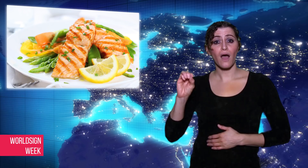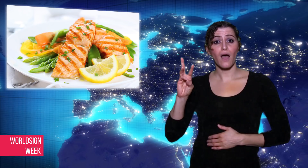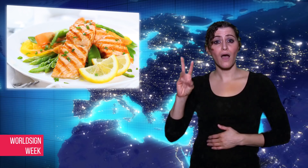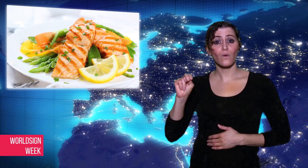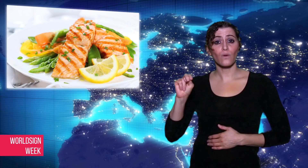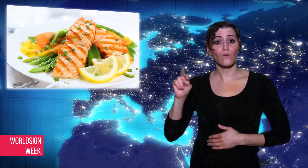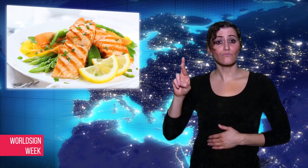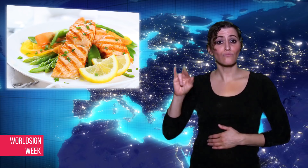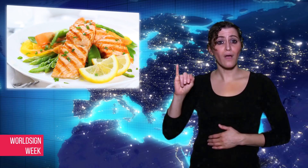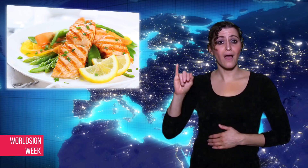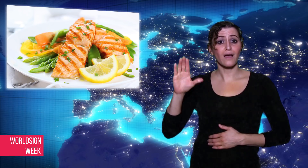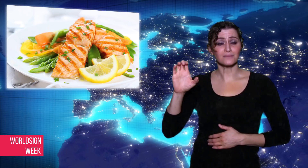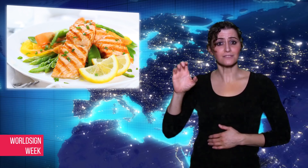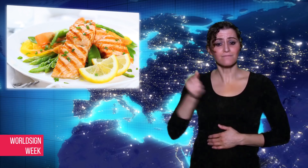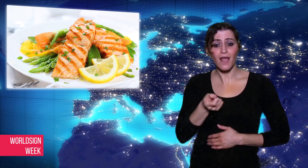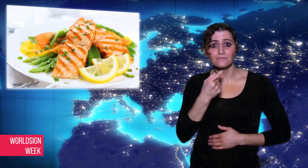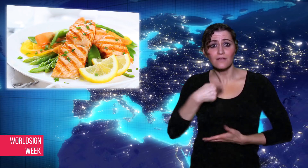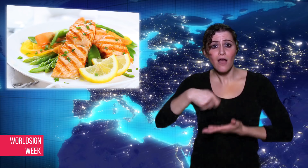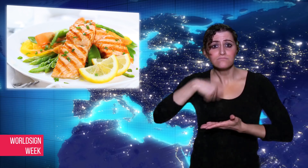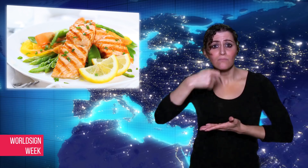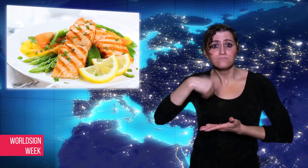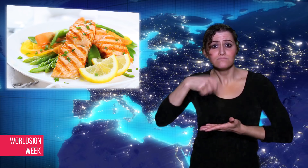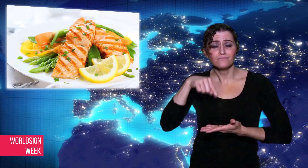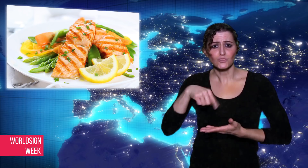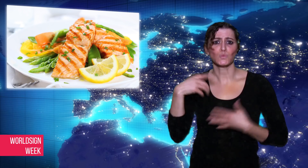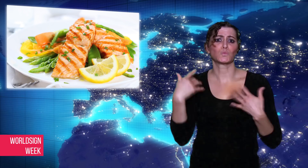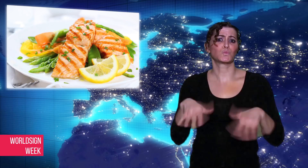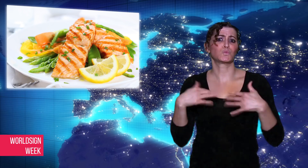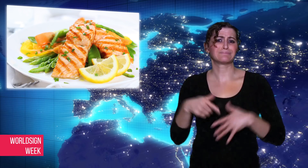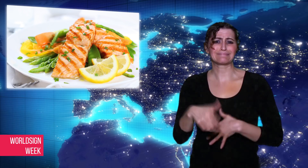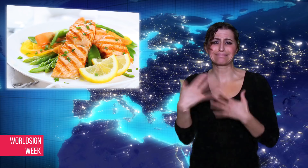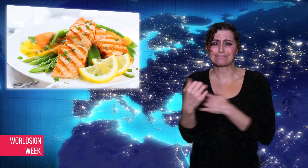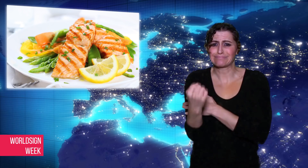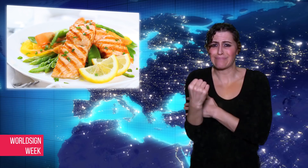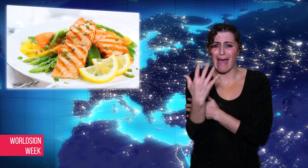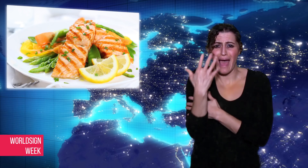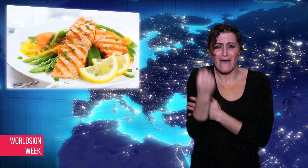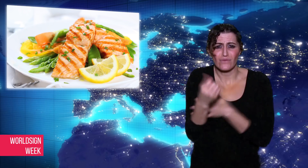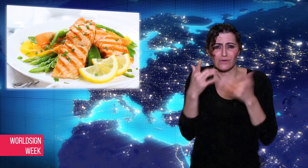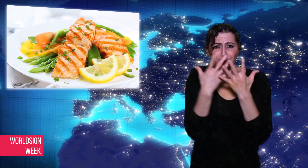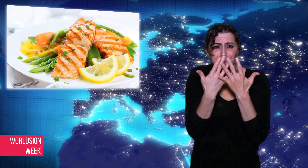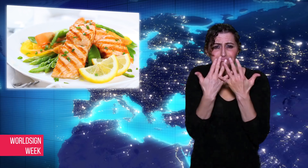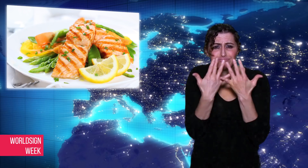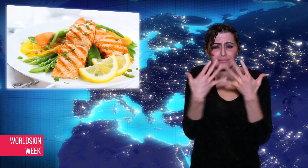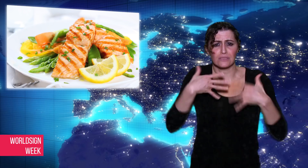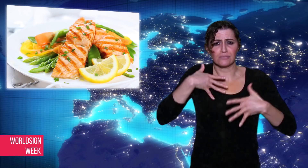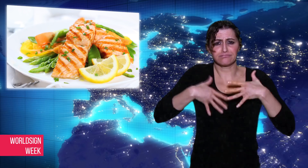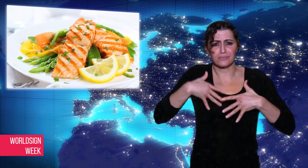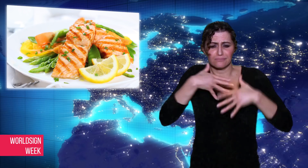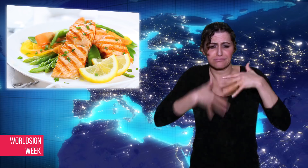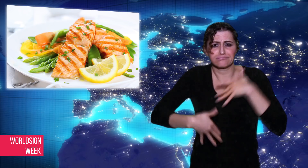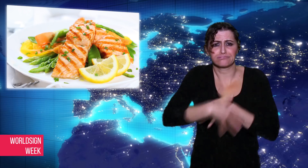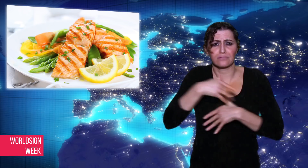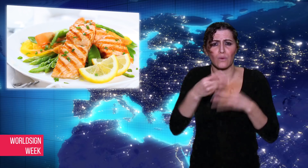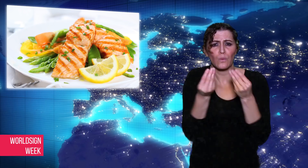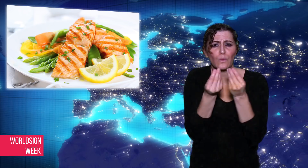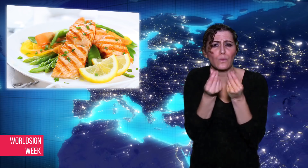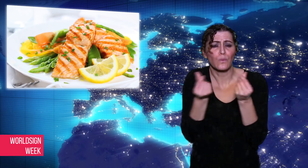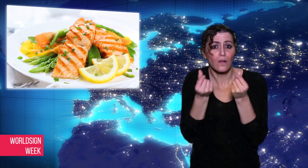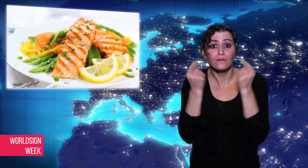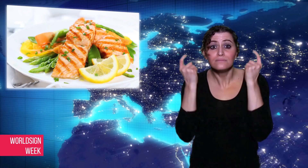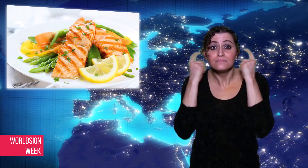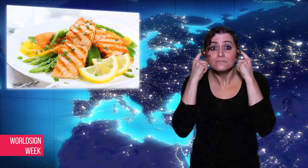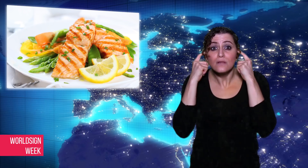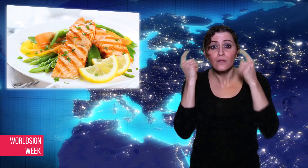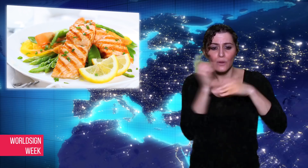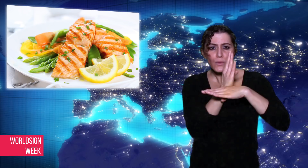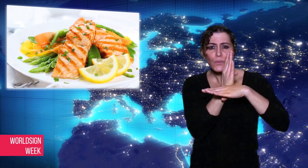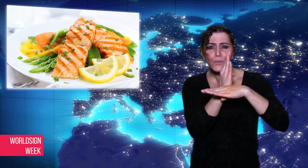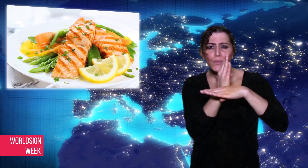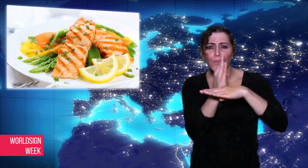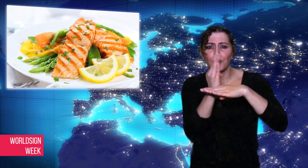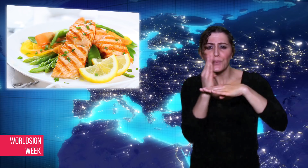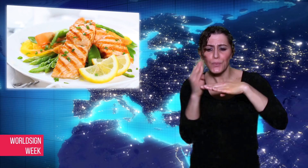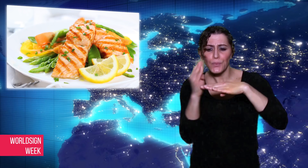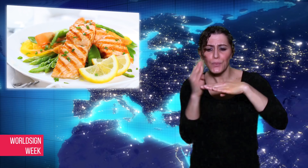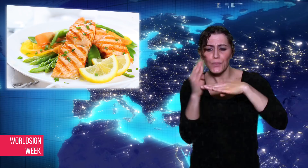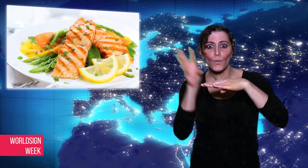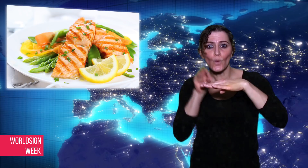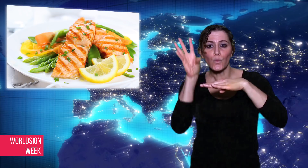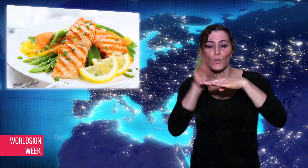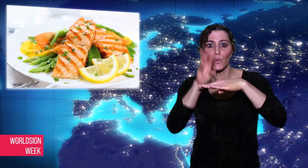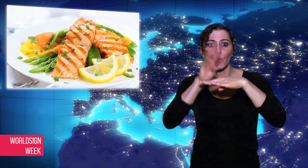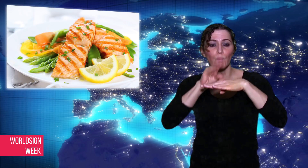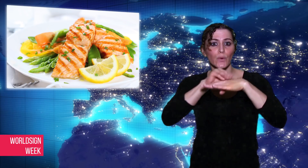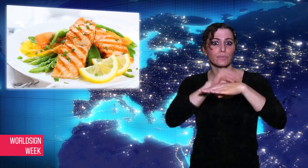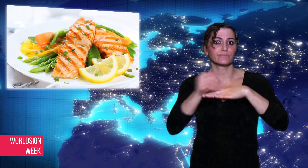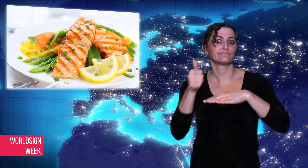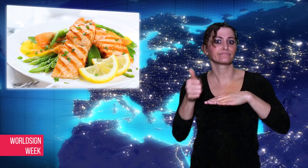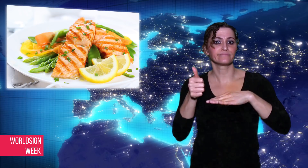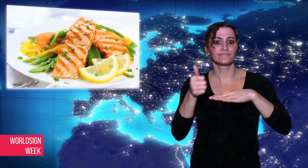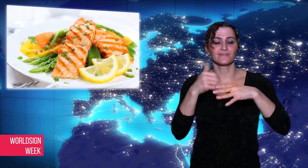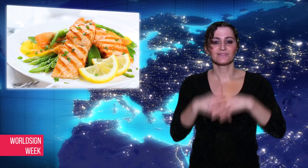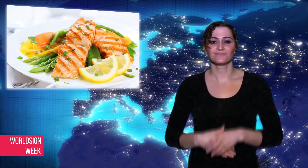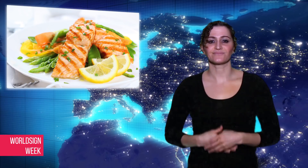healthy hair cells need.